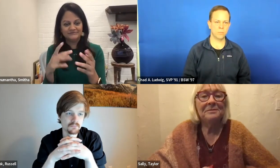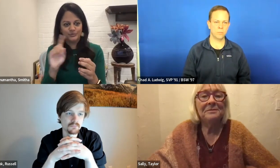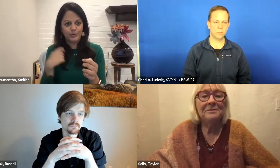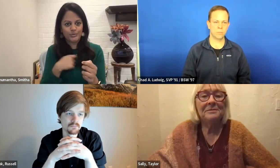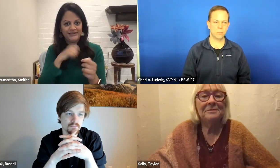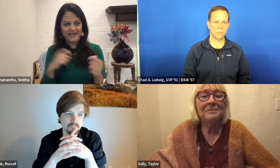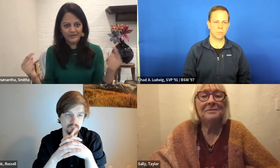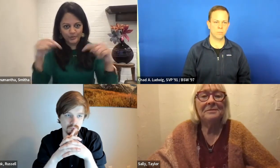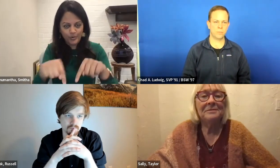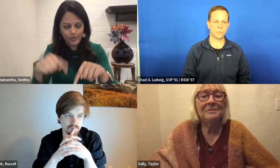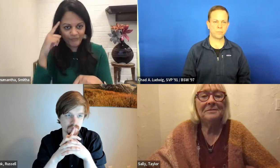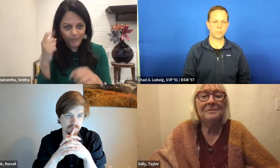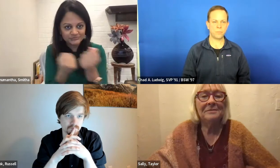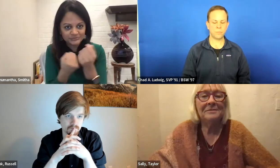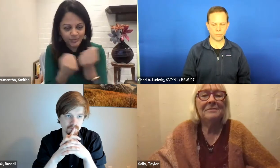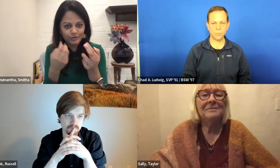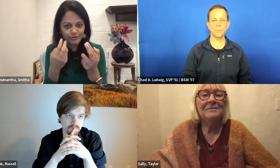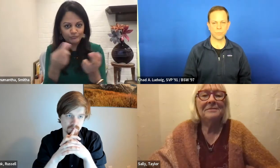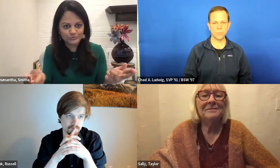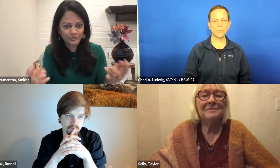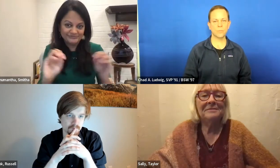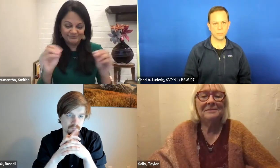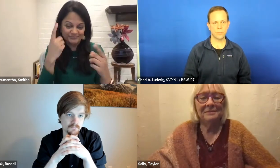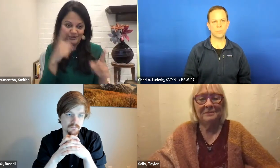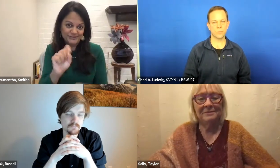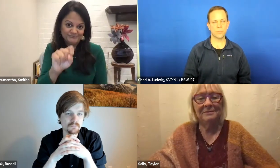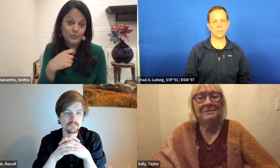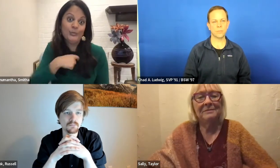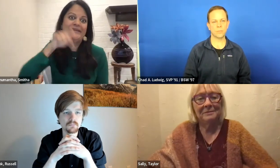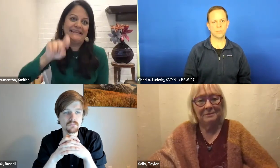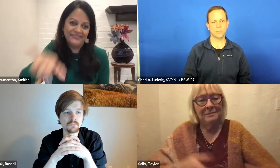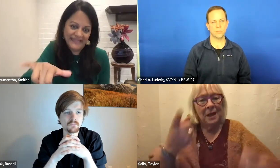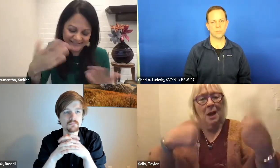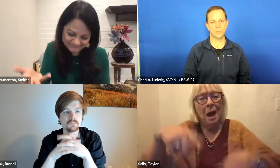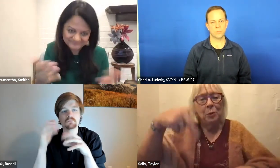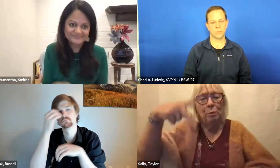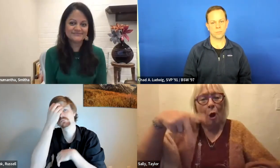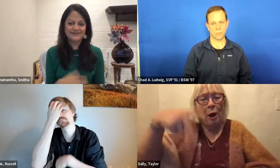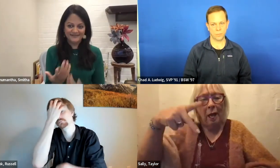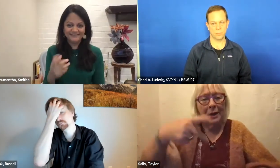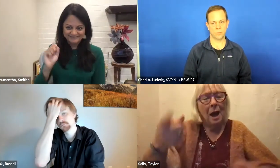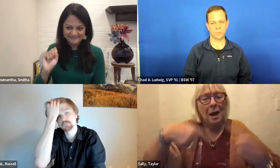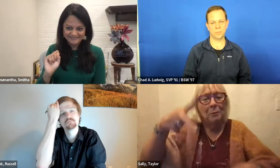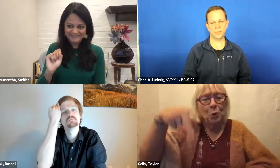There's not just one place that we can go to get support and to learn about resources, but we need that.